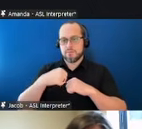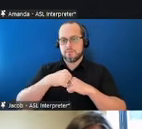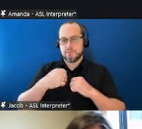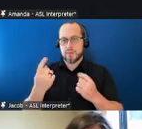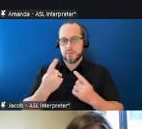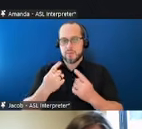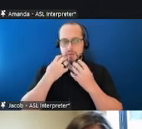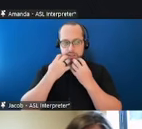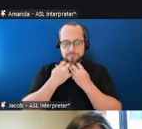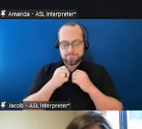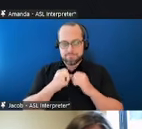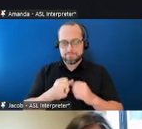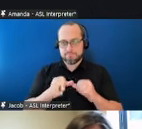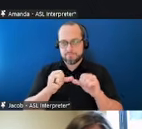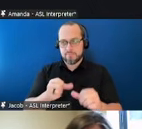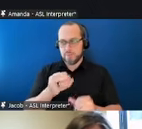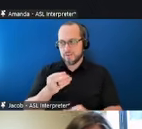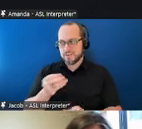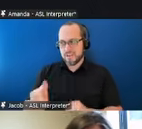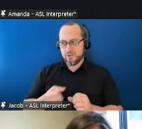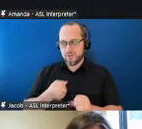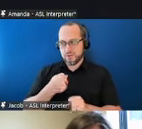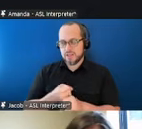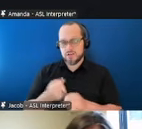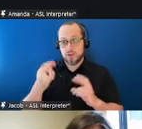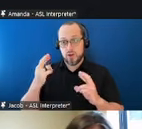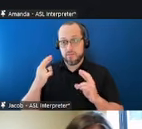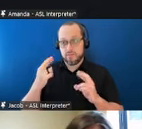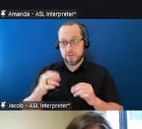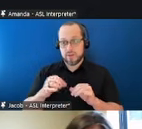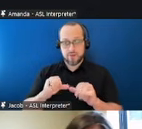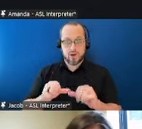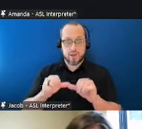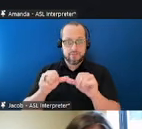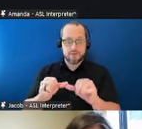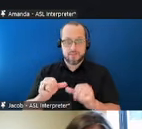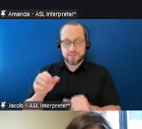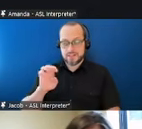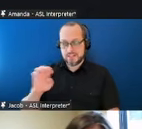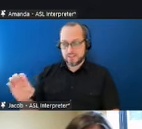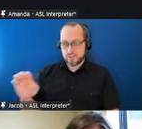um for several years and hopefully forever in Eastern North Carolina because we've had